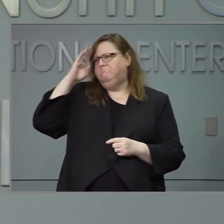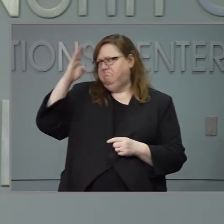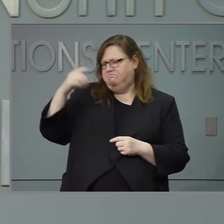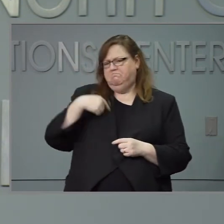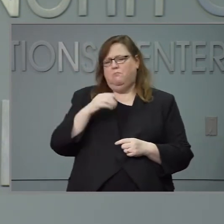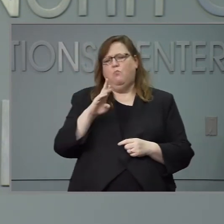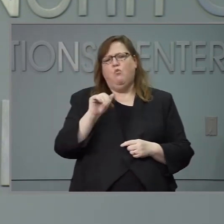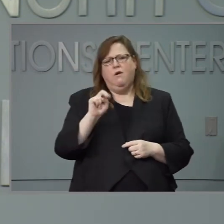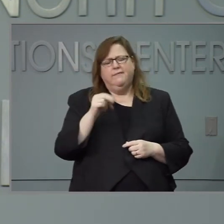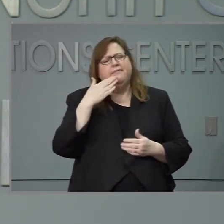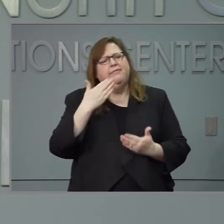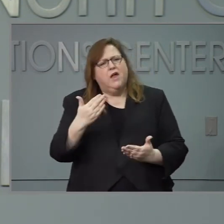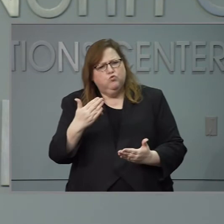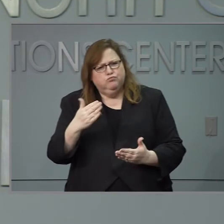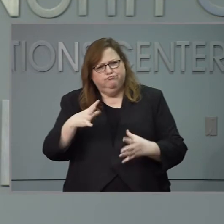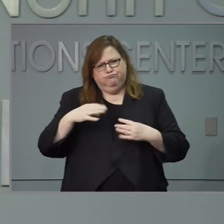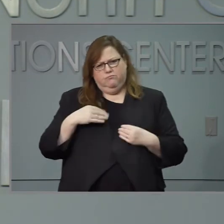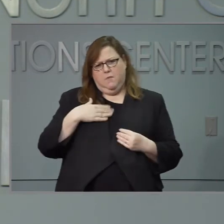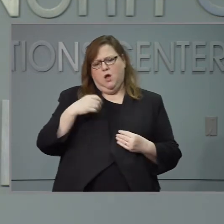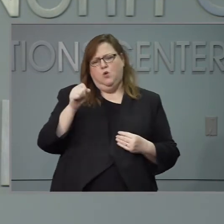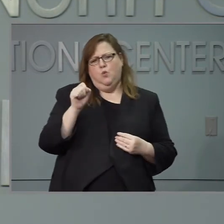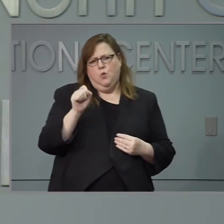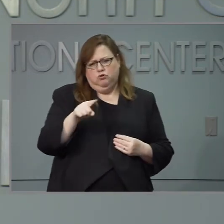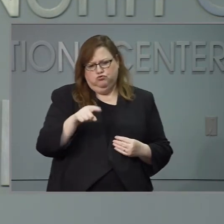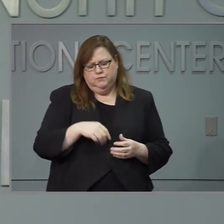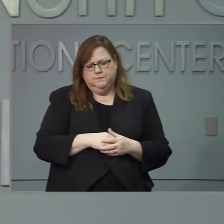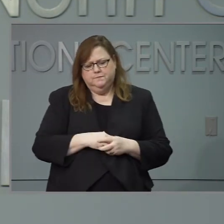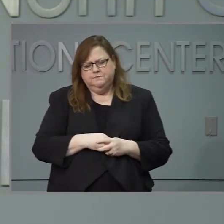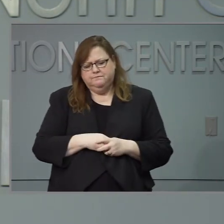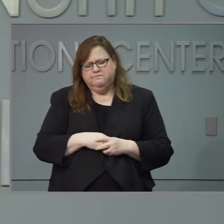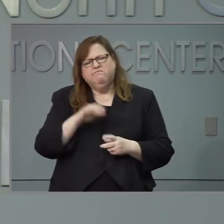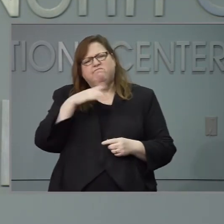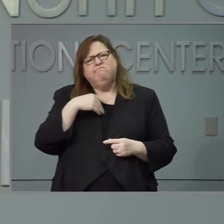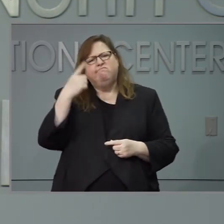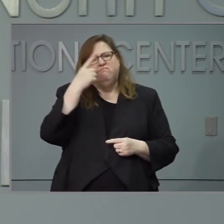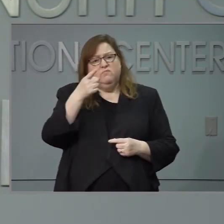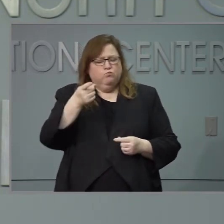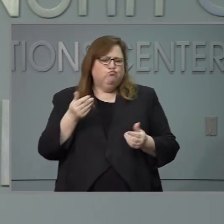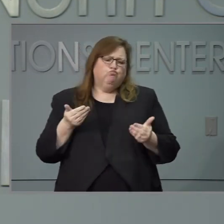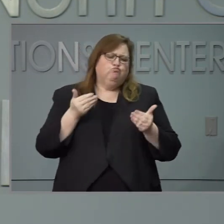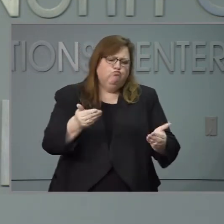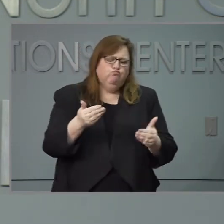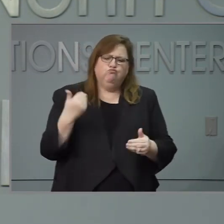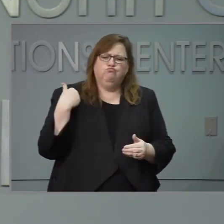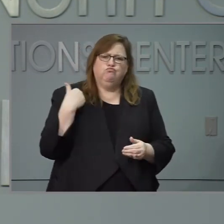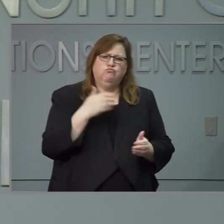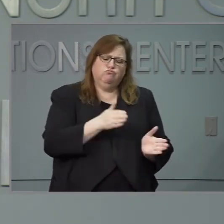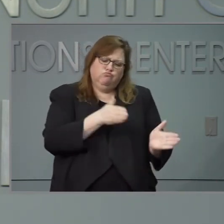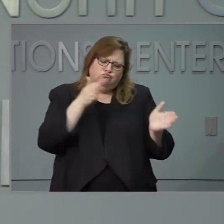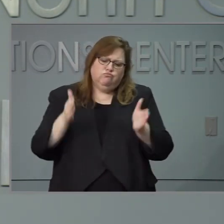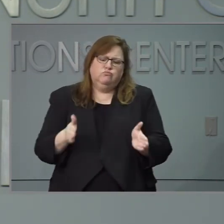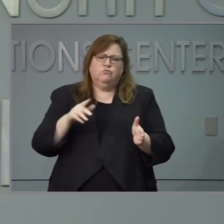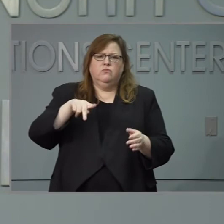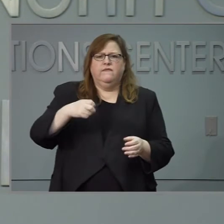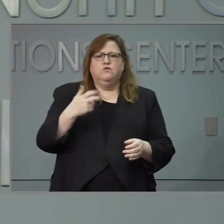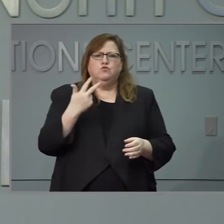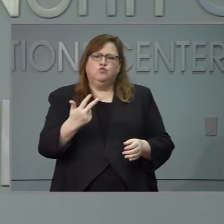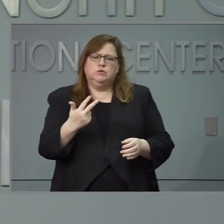DEL NORTE, ESO ES EL TIPO DE ESTADO QUE VAMOS A TENER CON DAN FOREST, MÁS CASOS, MÁS FALLECIMIENTOS Y MÁS PROBLEMAS